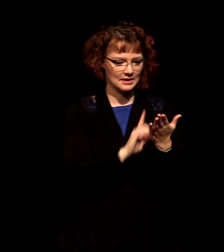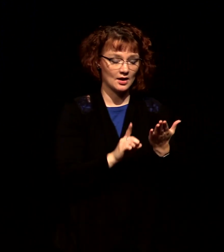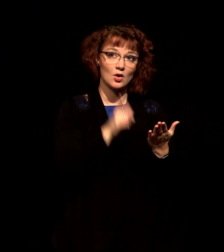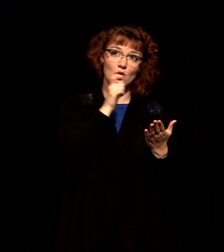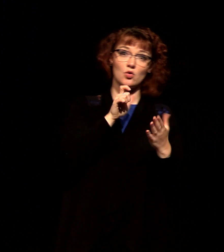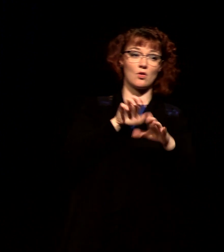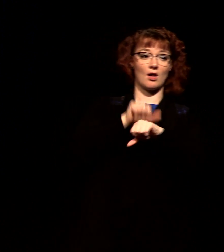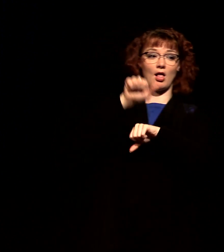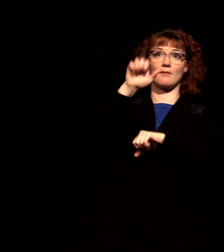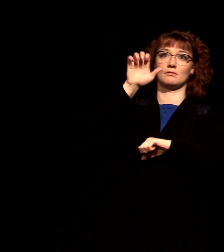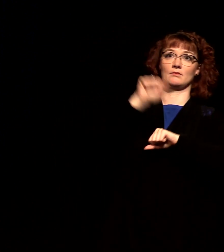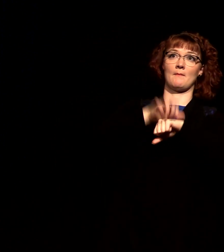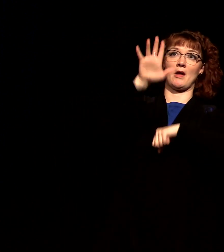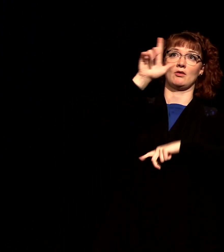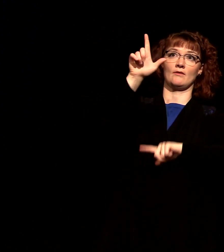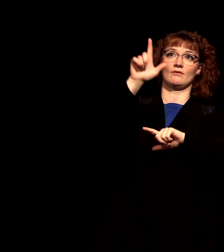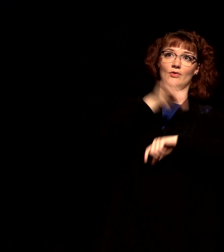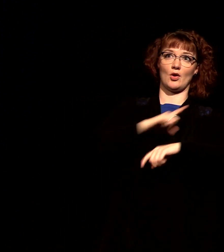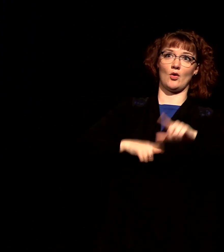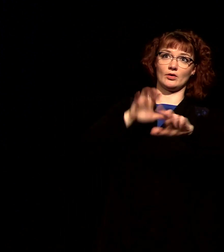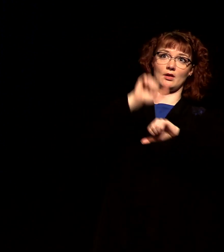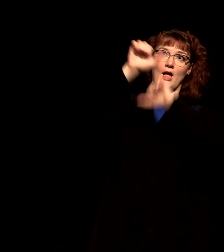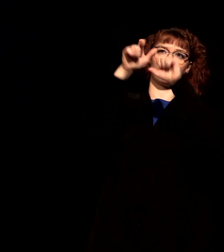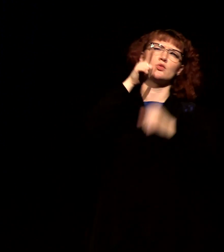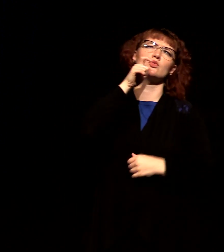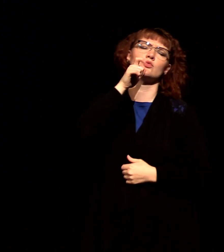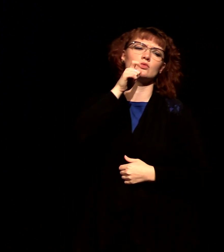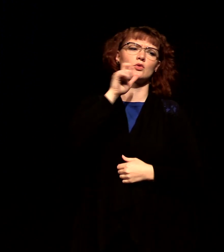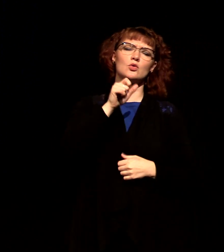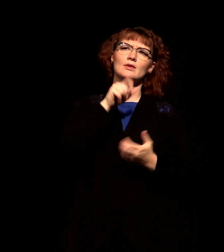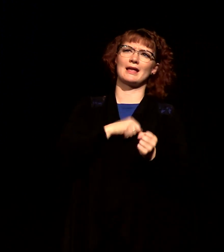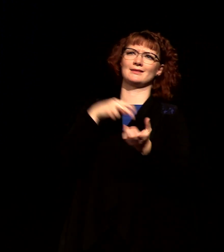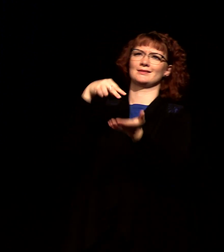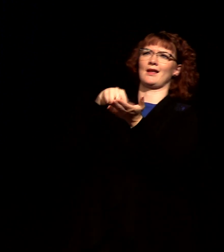mountain of the Lord, who may stand in his holy place. Only